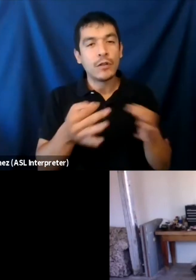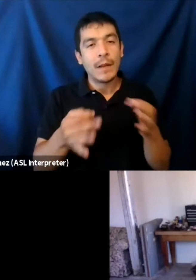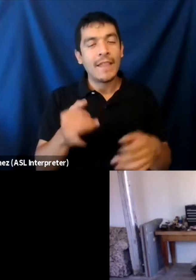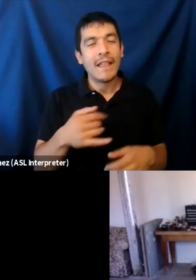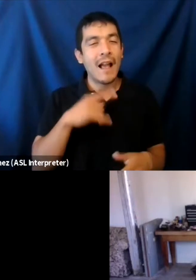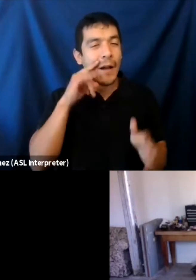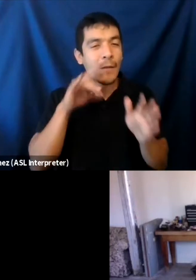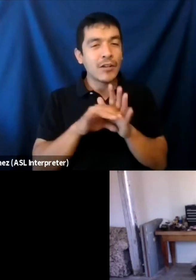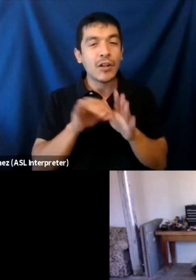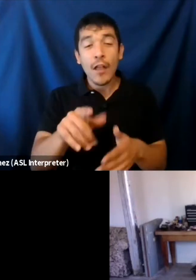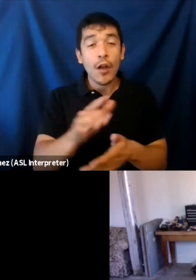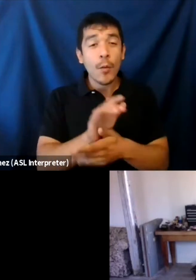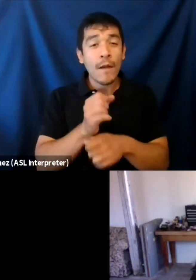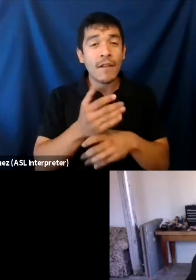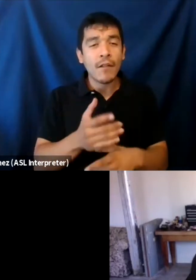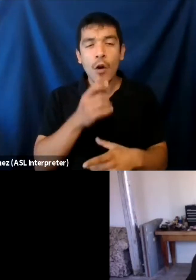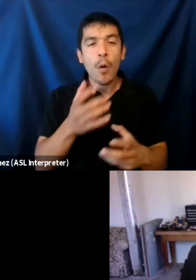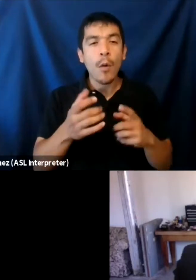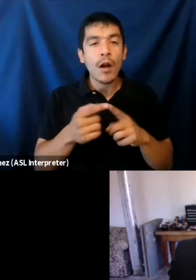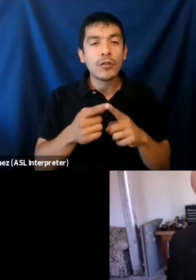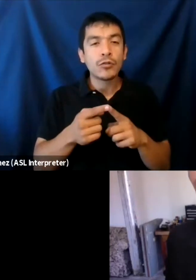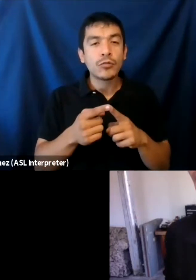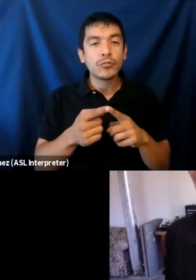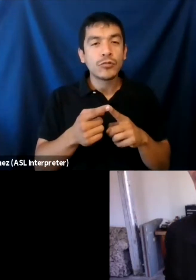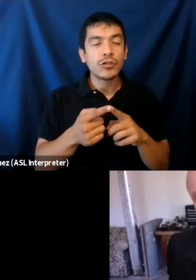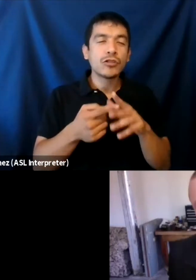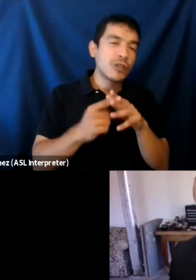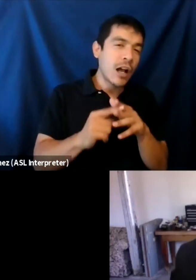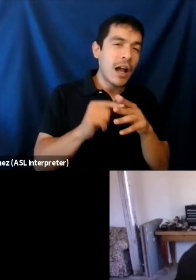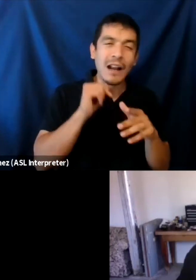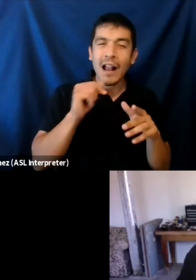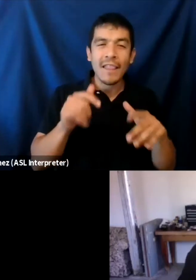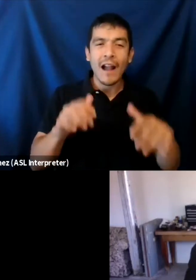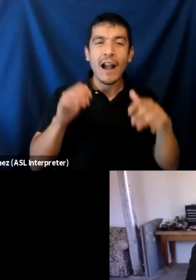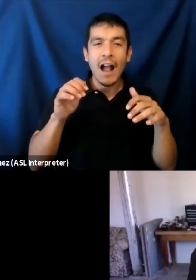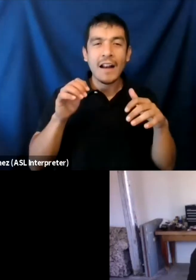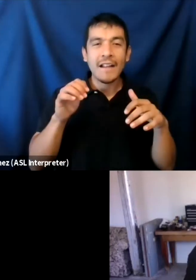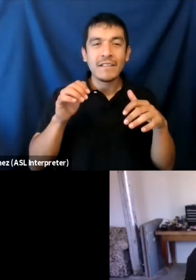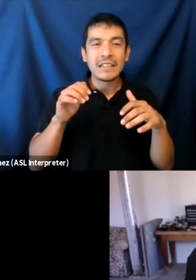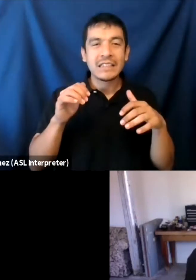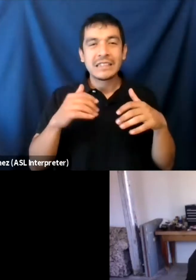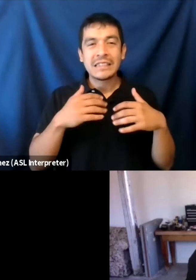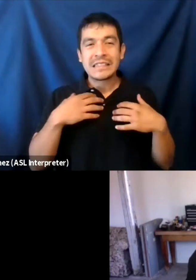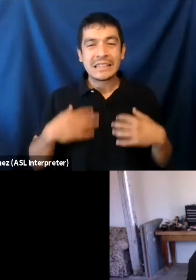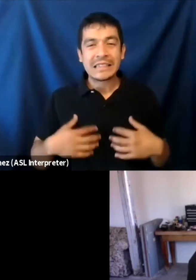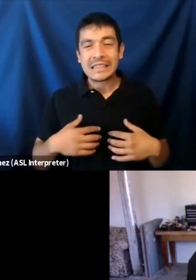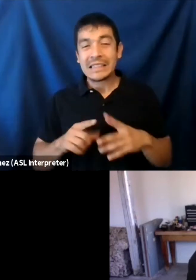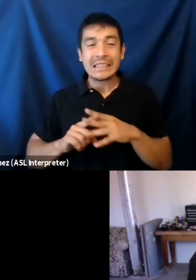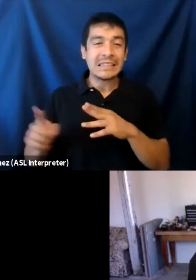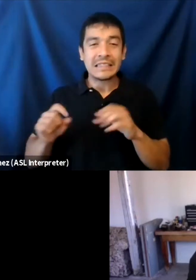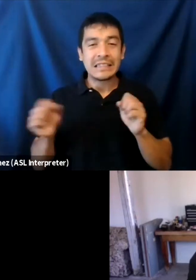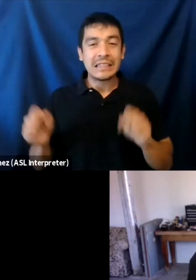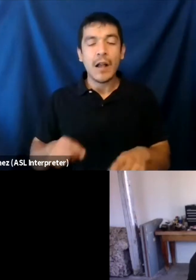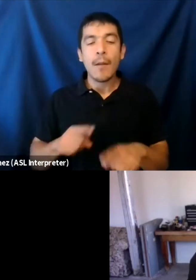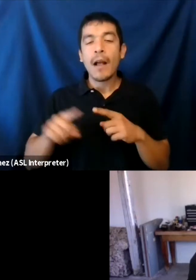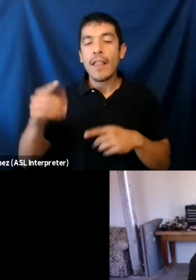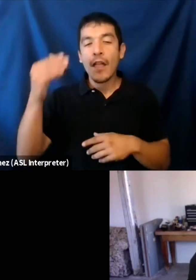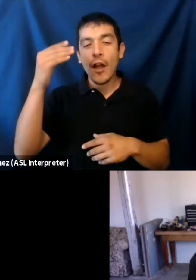who wants to activate not the audience's nervous system, but their frontal lobe, to turn on that part of their body,